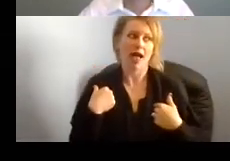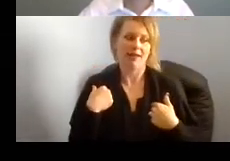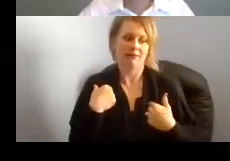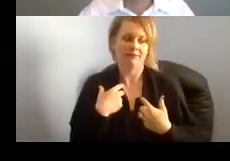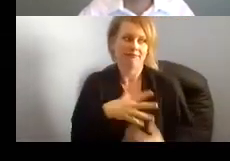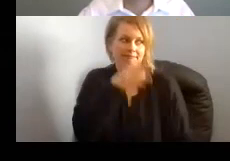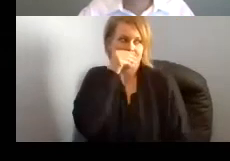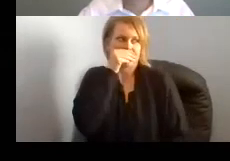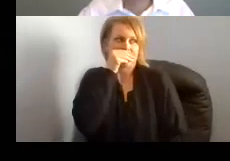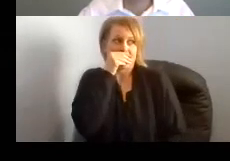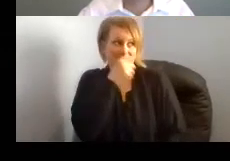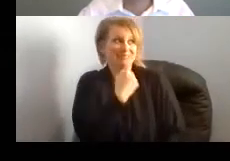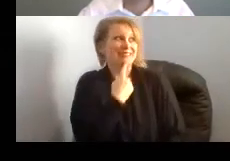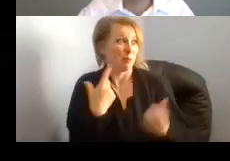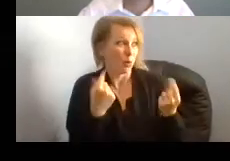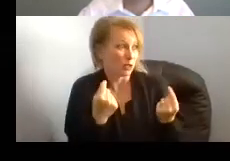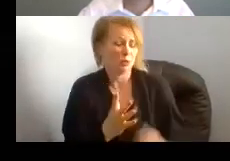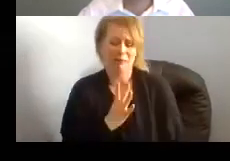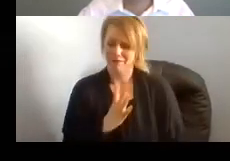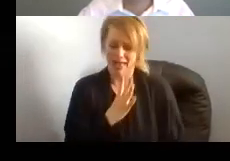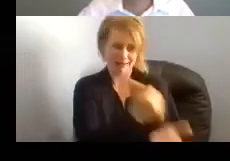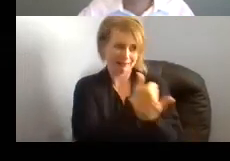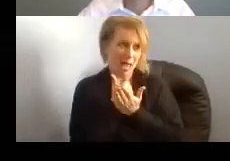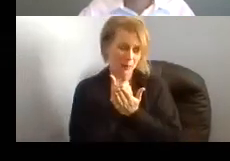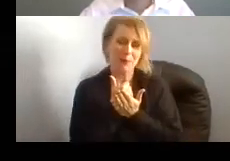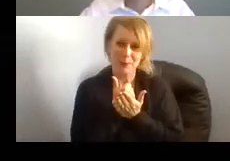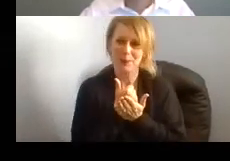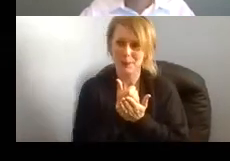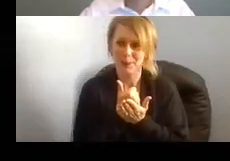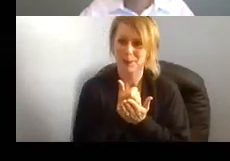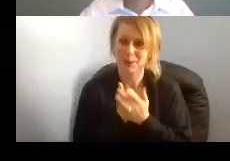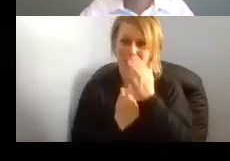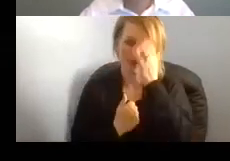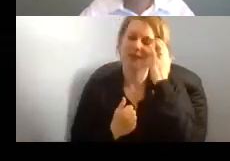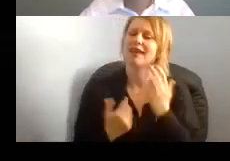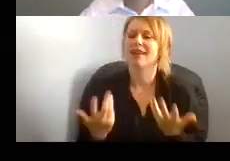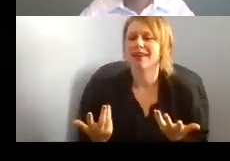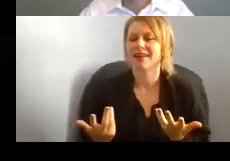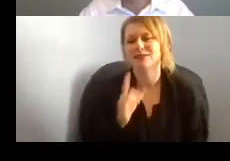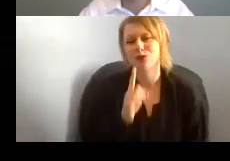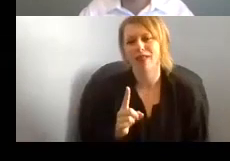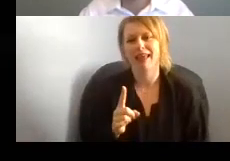But, quite honestly, I don’t know how to make this any better anymore. So I think there’s a certain amount – is go forward with some of